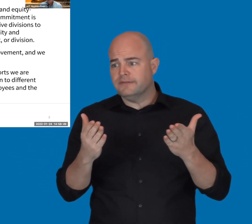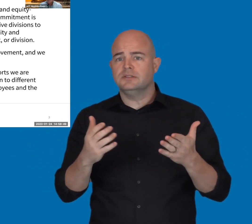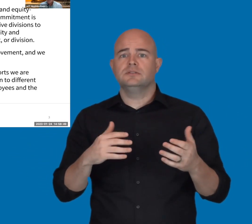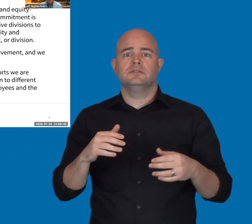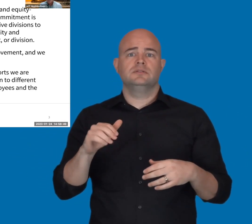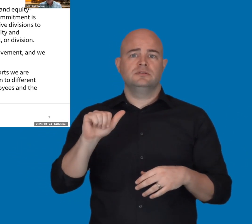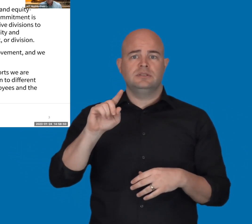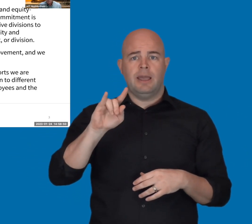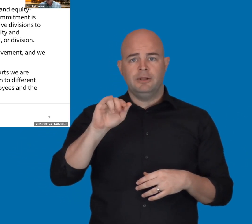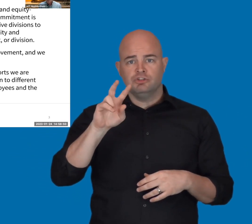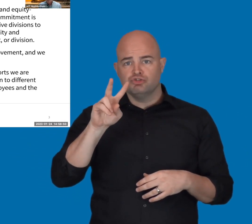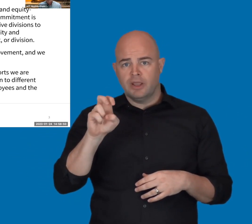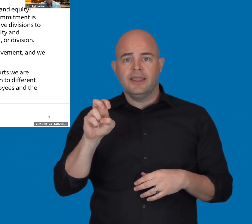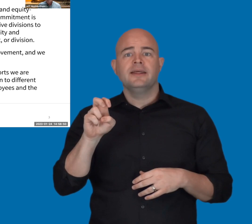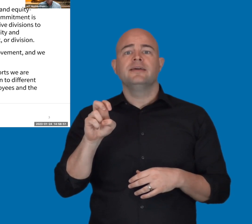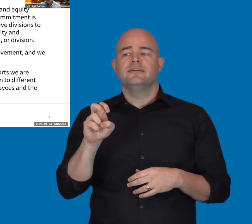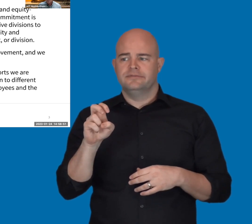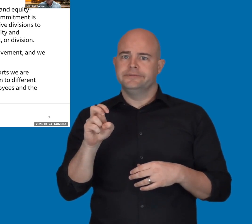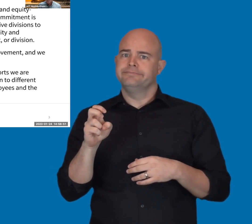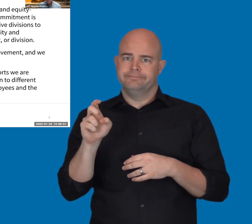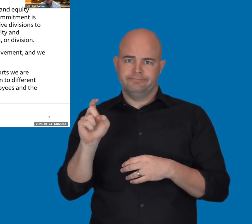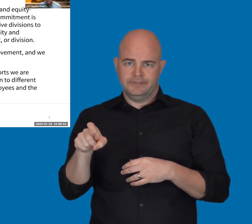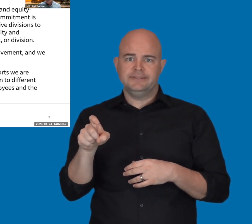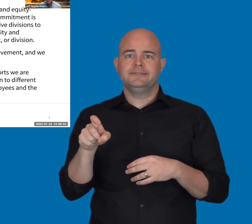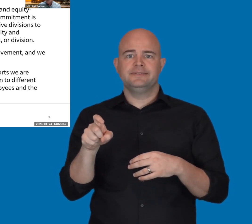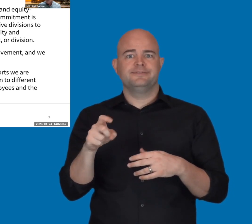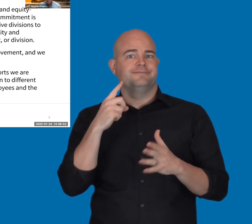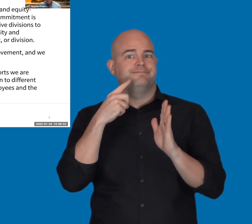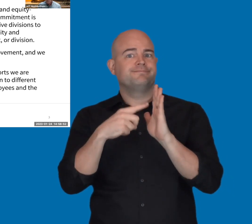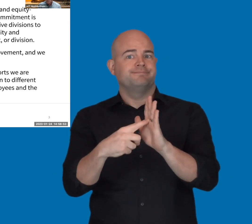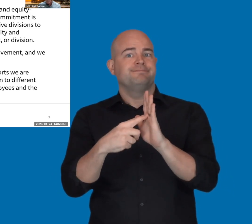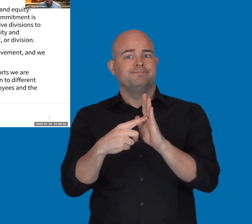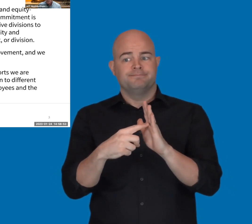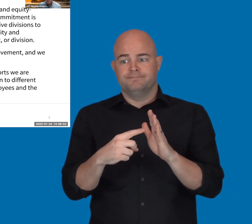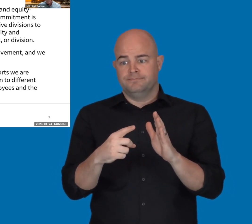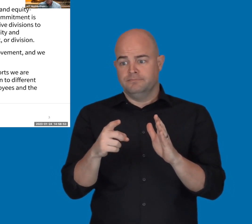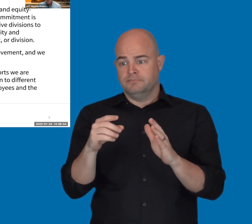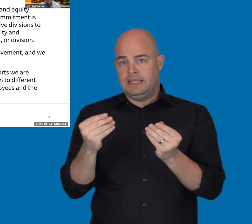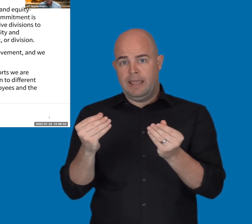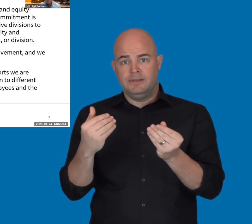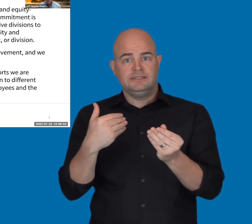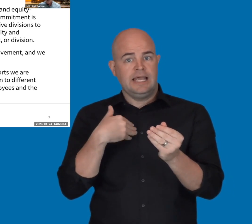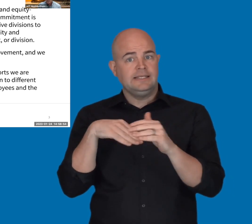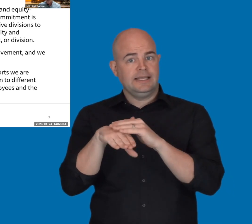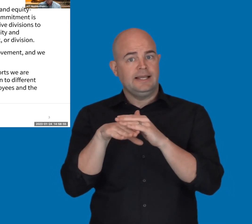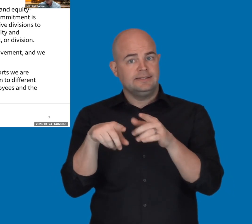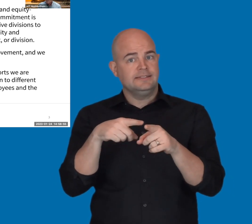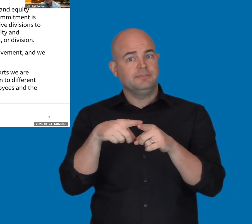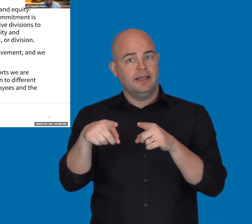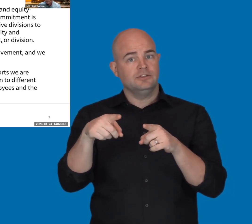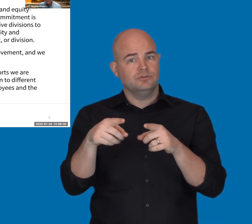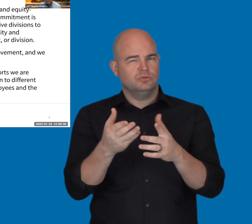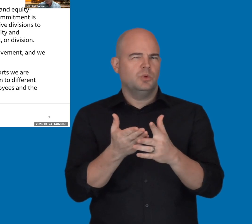and occur throughout the year, but like many colleges probably more intensive during FLEX or professional development weeks.